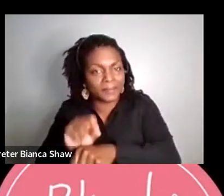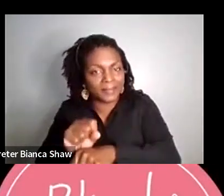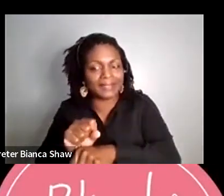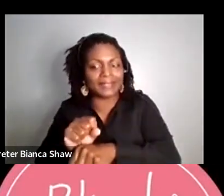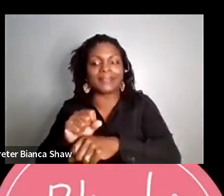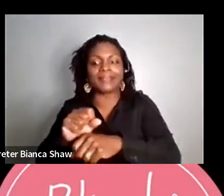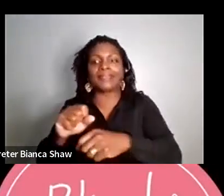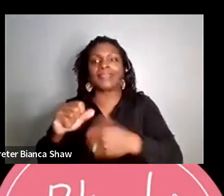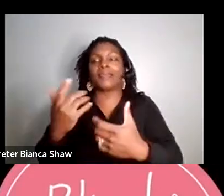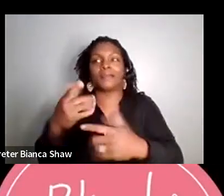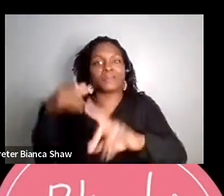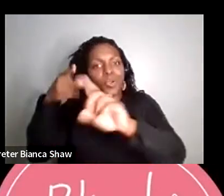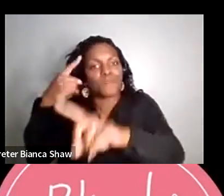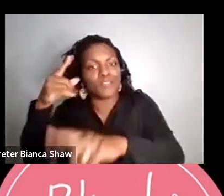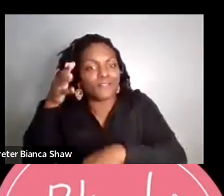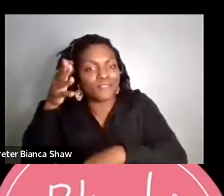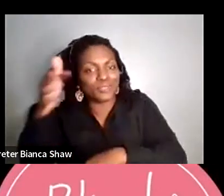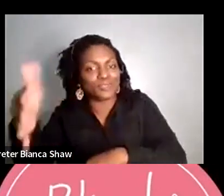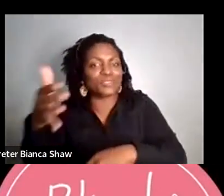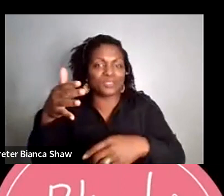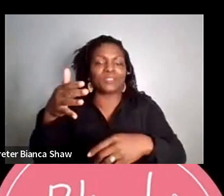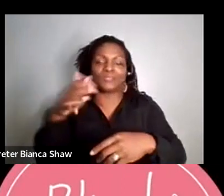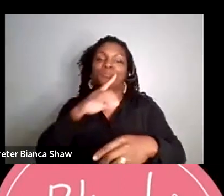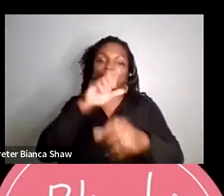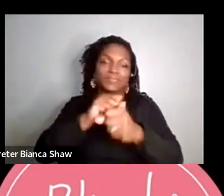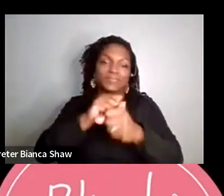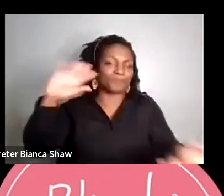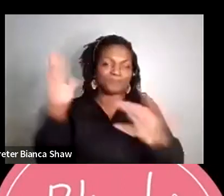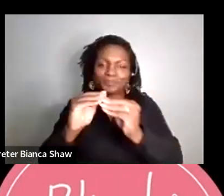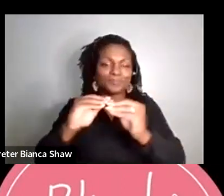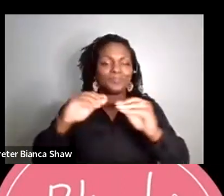It just all rolled up into an amazing experience. So thank you.